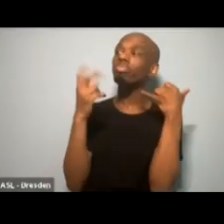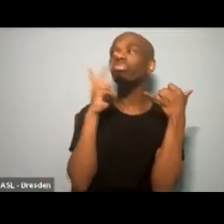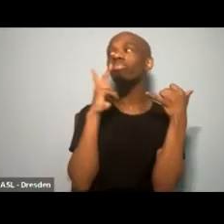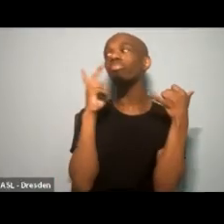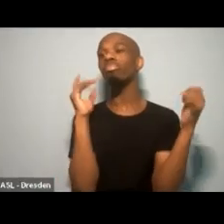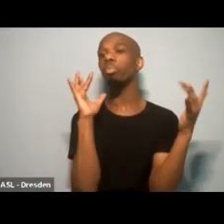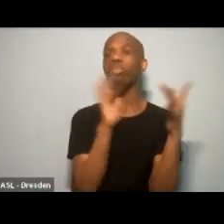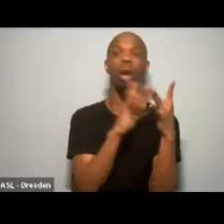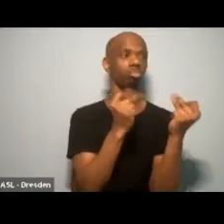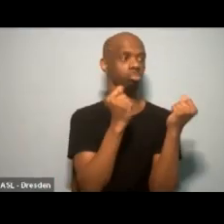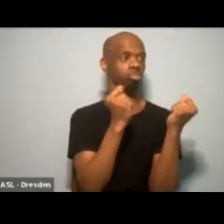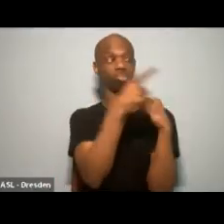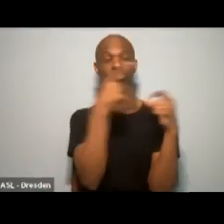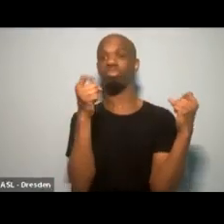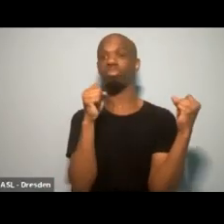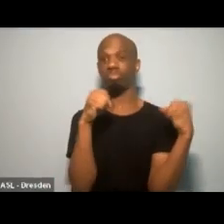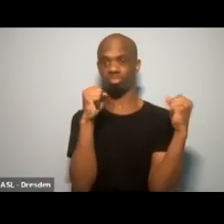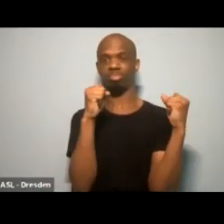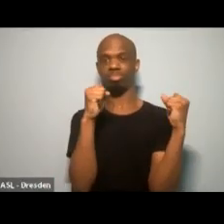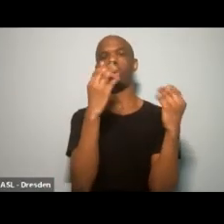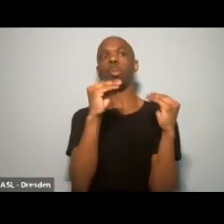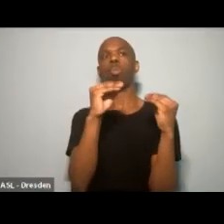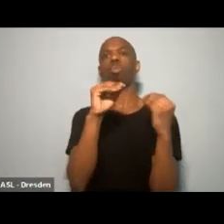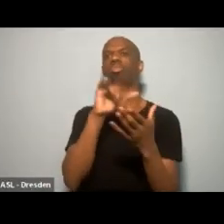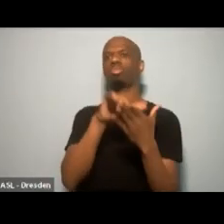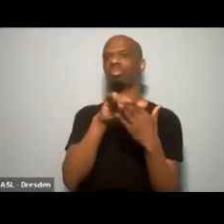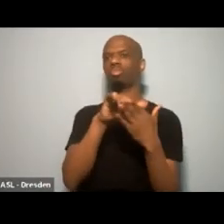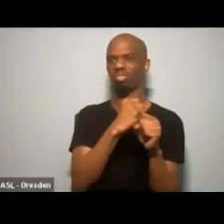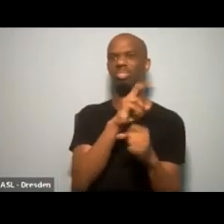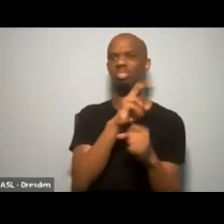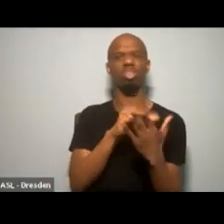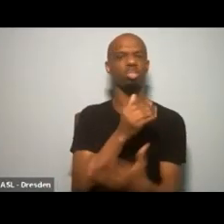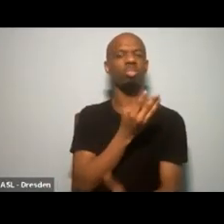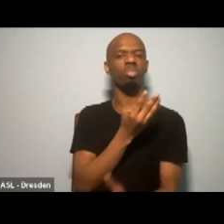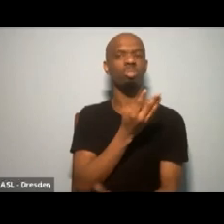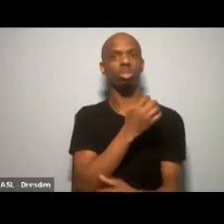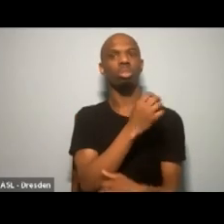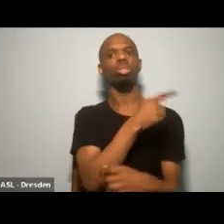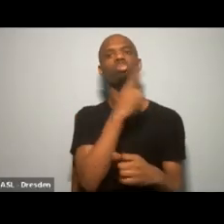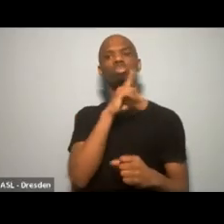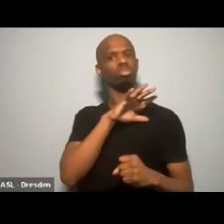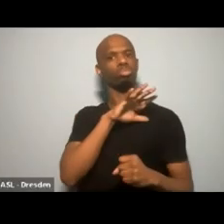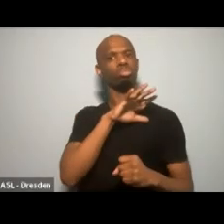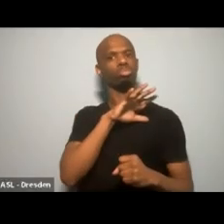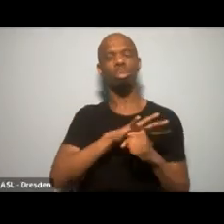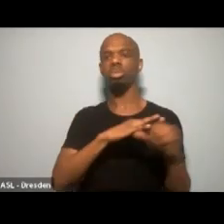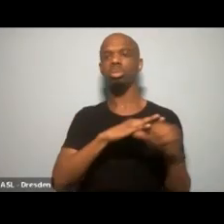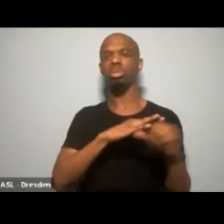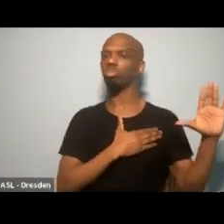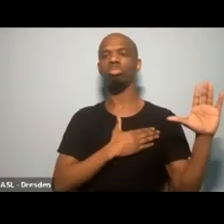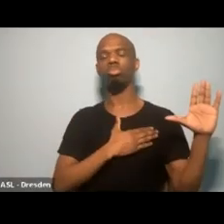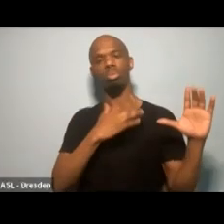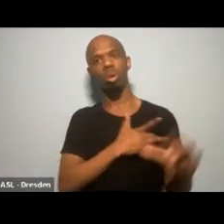made a commitment to create a site dedicated to Mali's culture. And you can see it now.